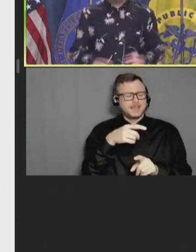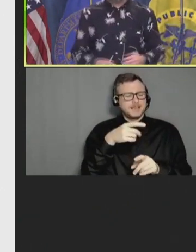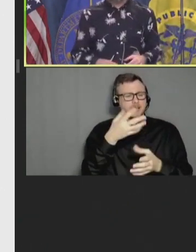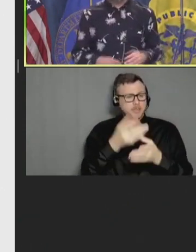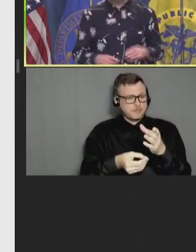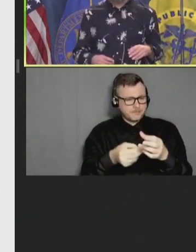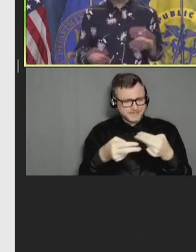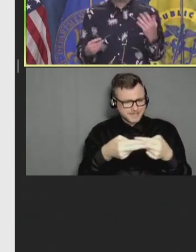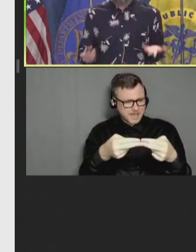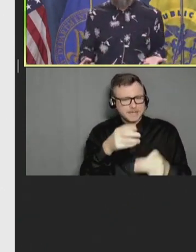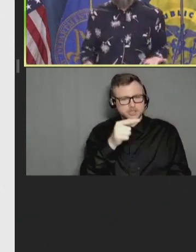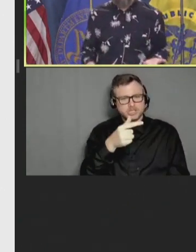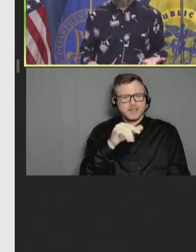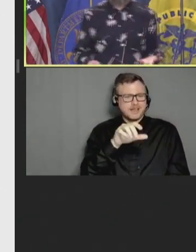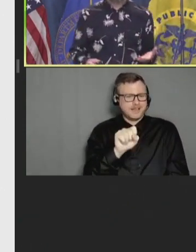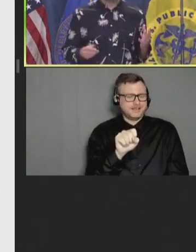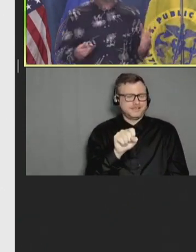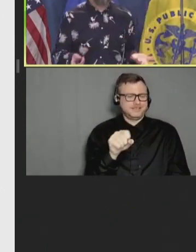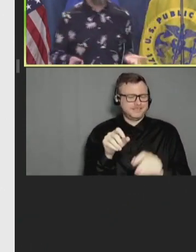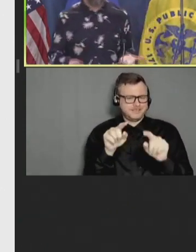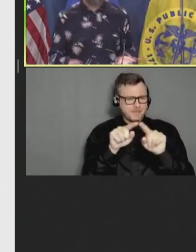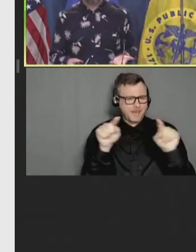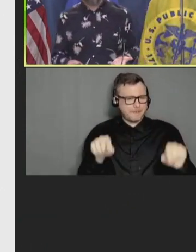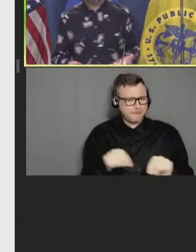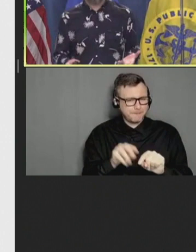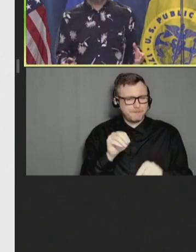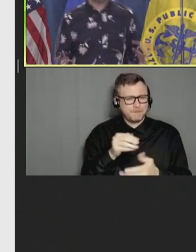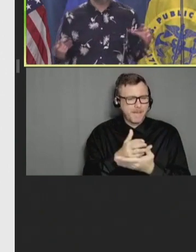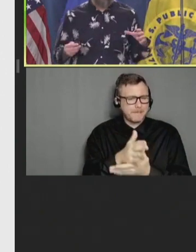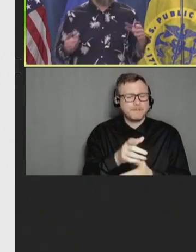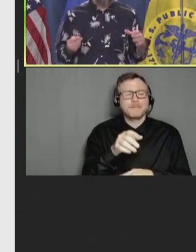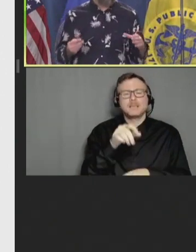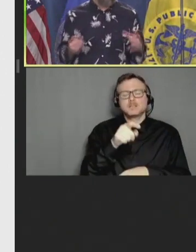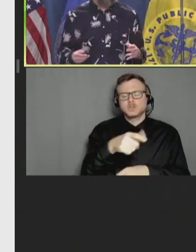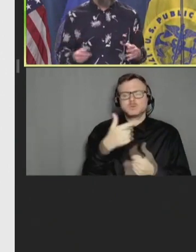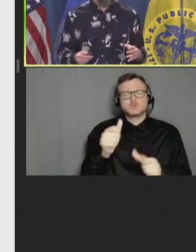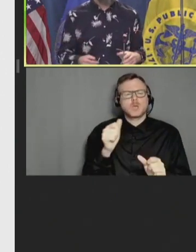And so, really looking at maps and trying to understand those vaccine deserts.